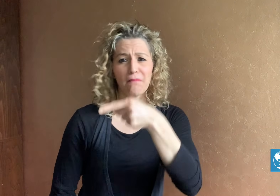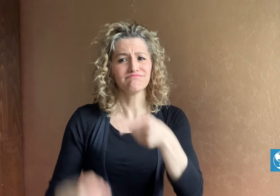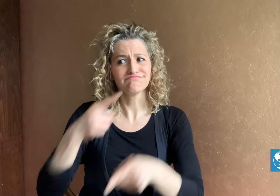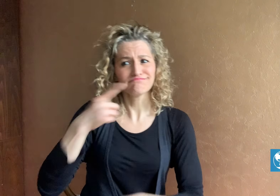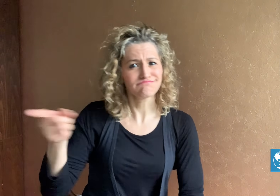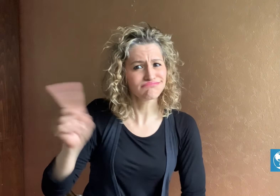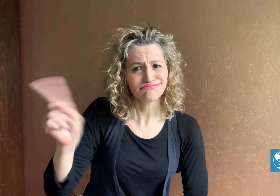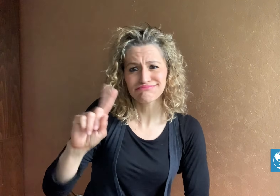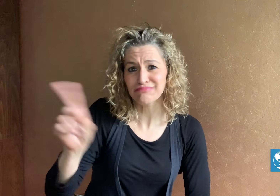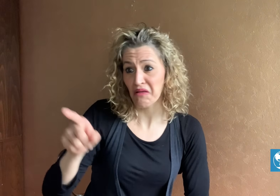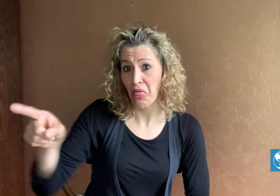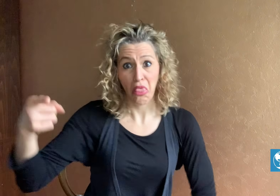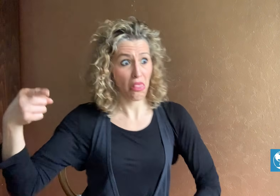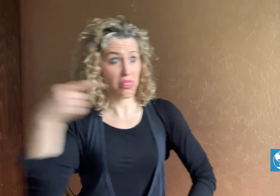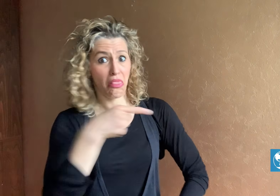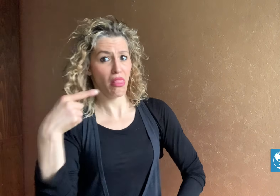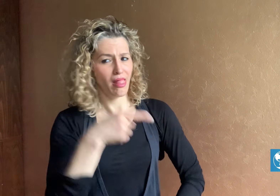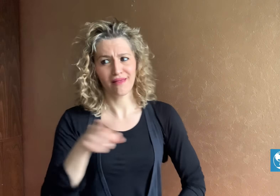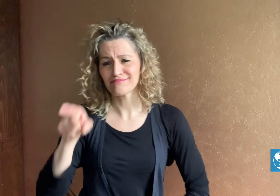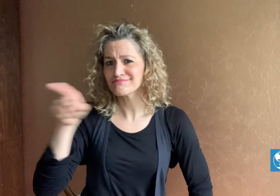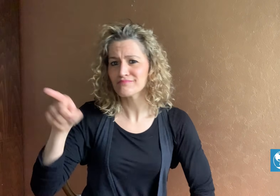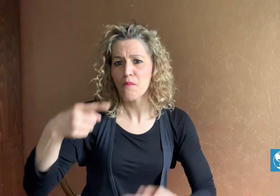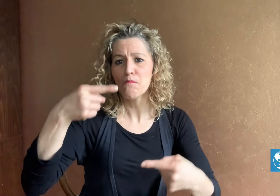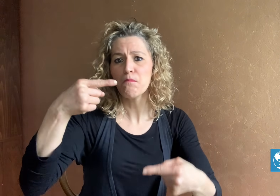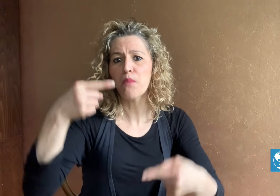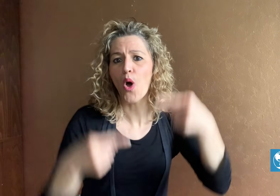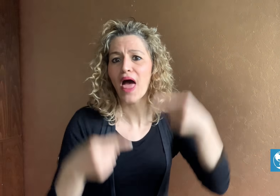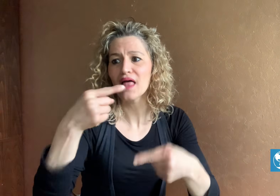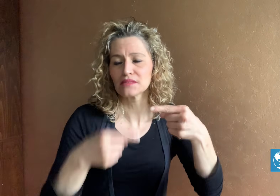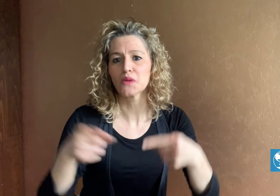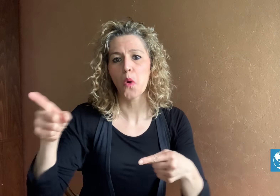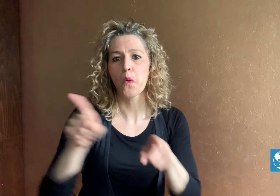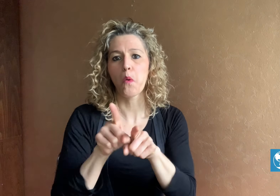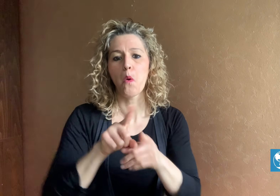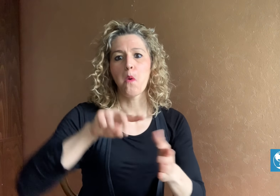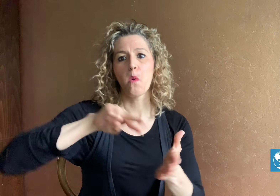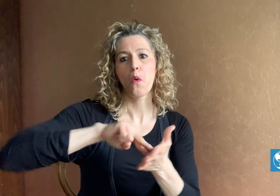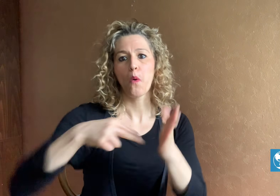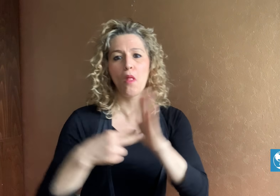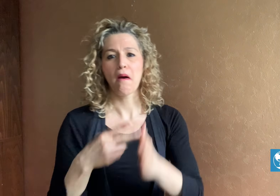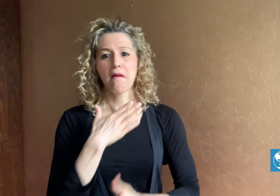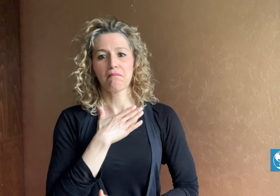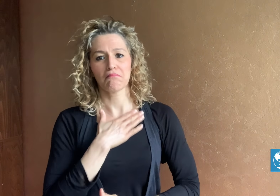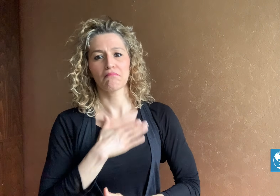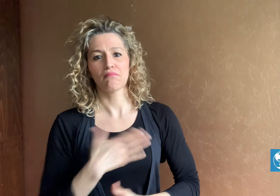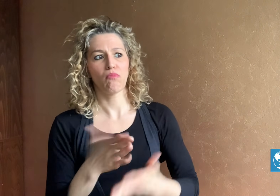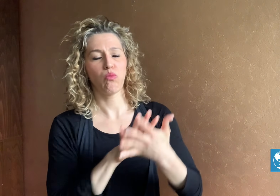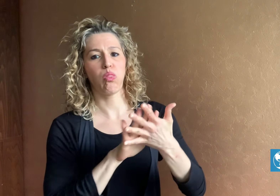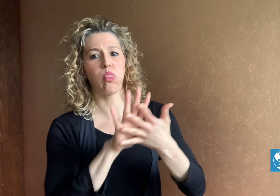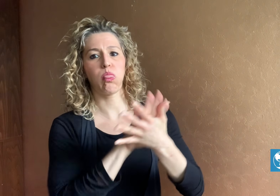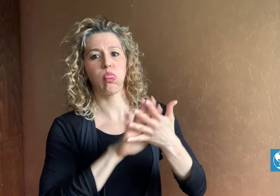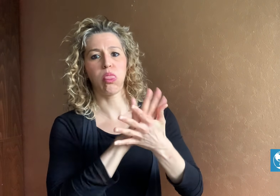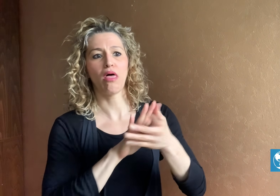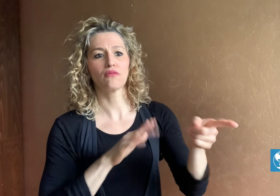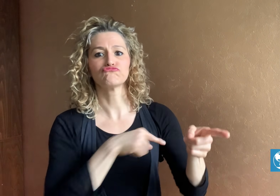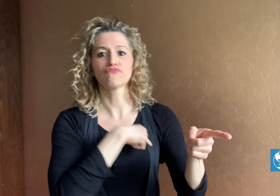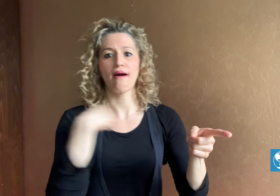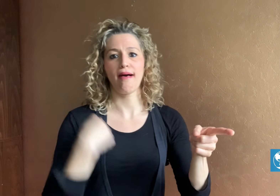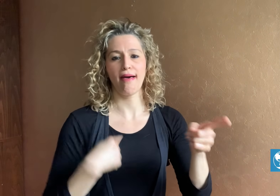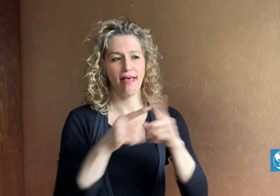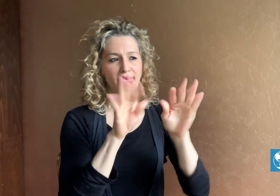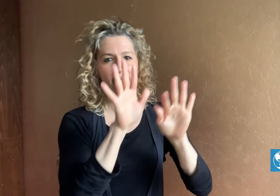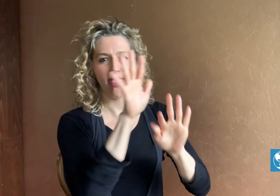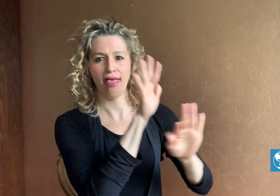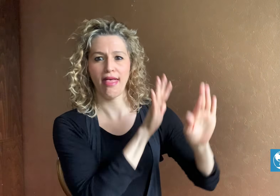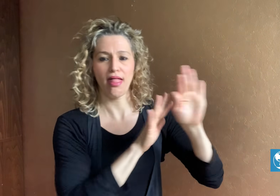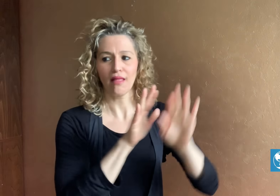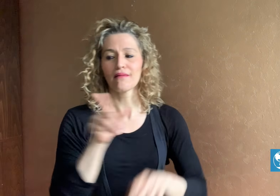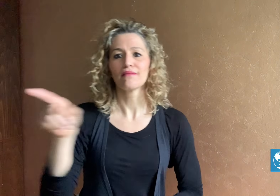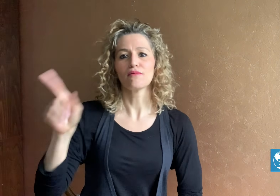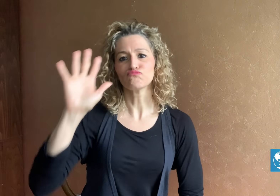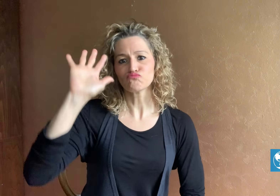to "smear China" to boost Trump's reelection chances.